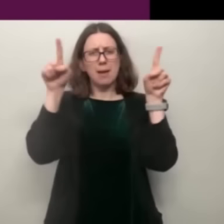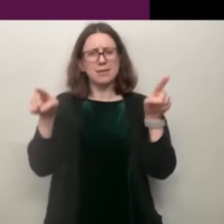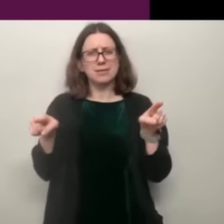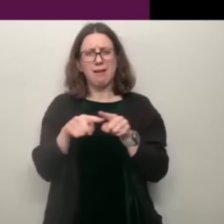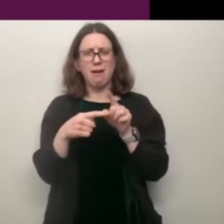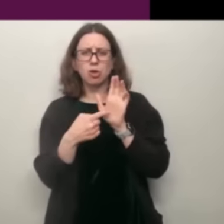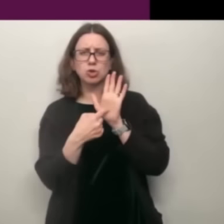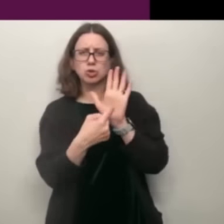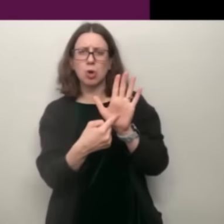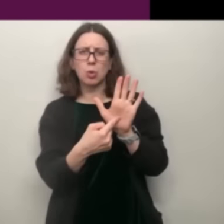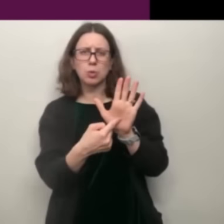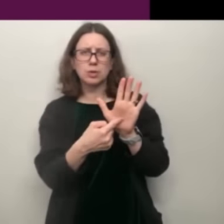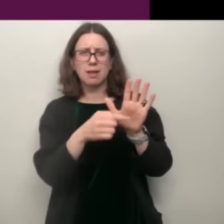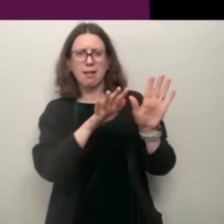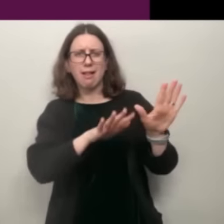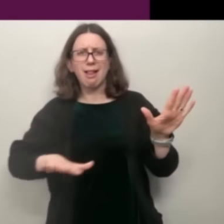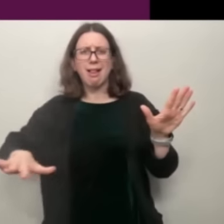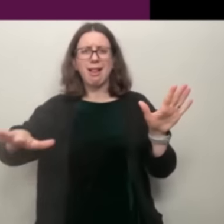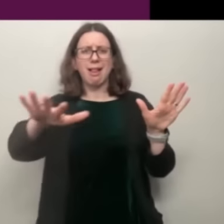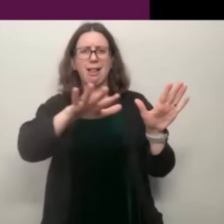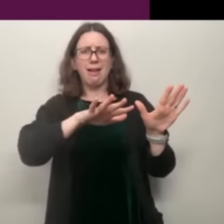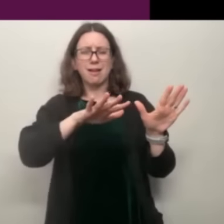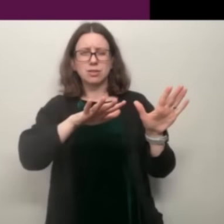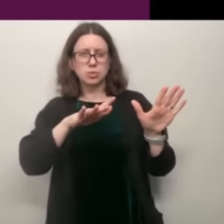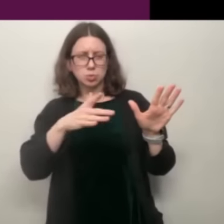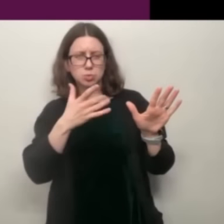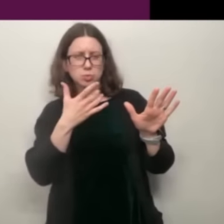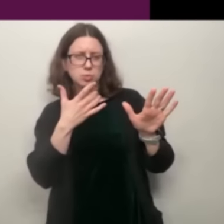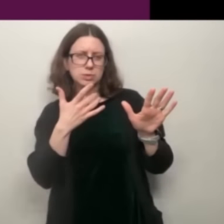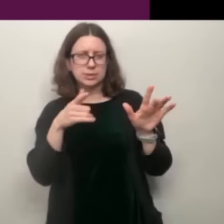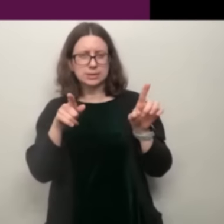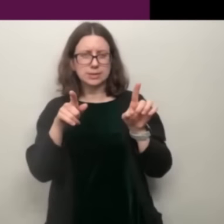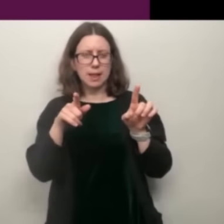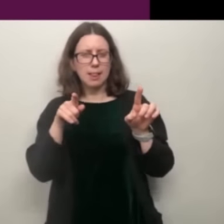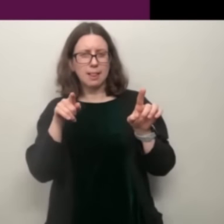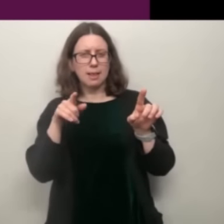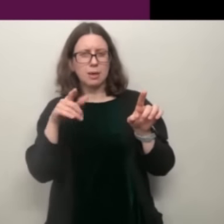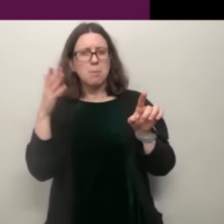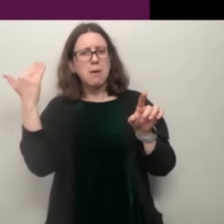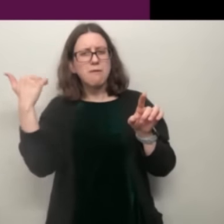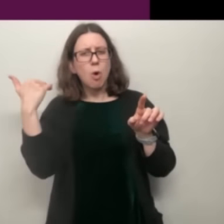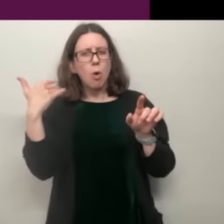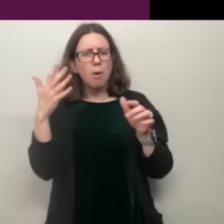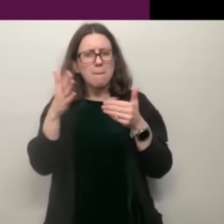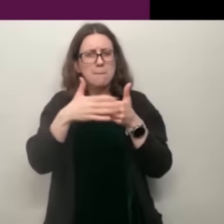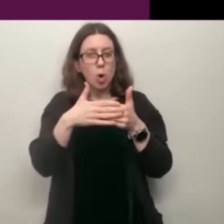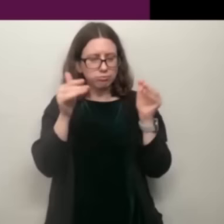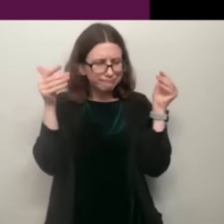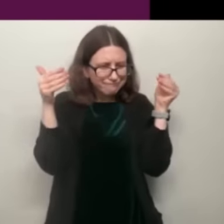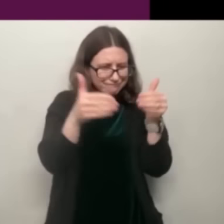of industry almost in technical terms. Whereas this work takes a more painterly view of the scene.